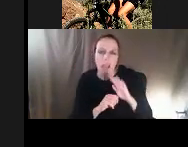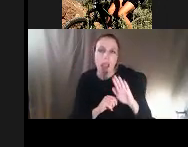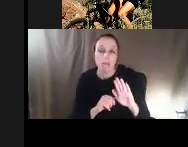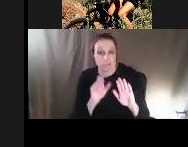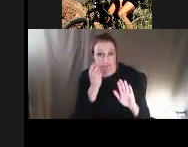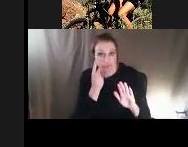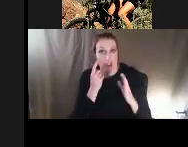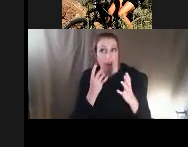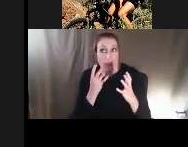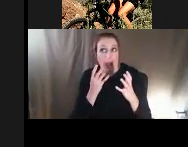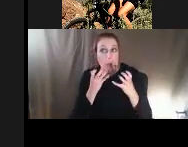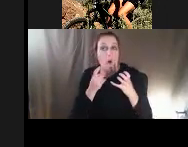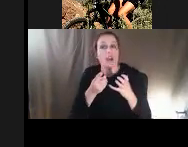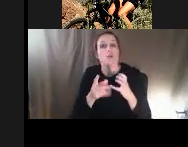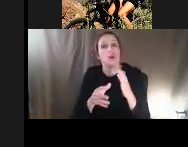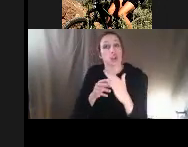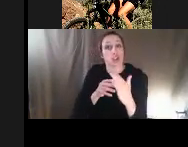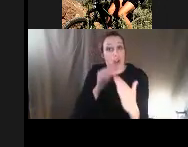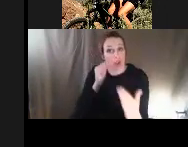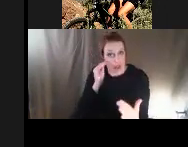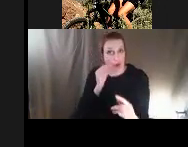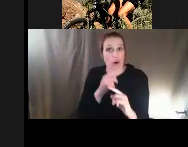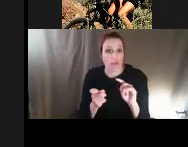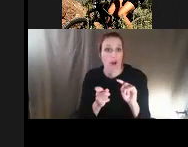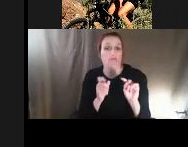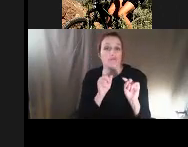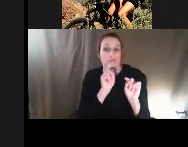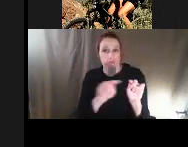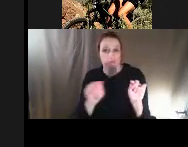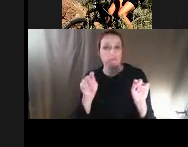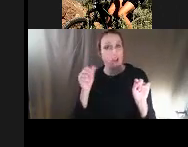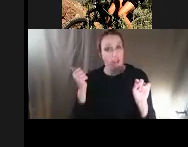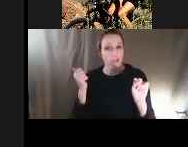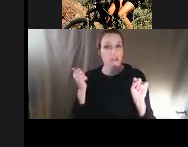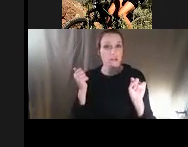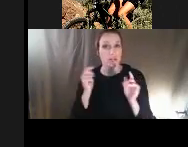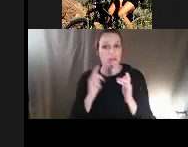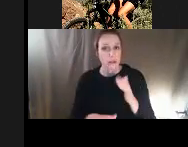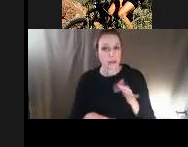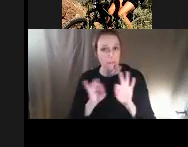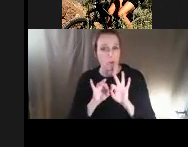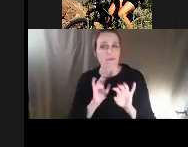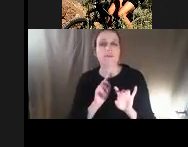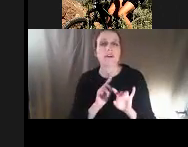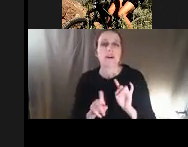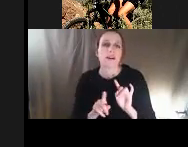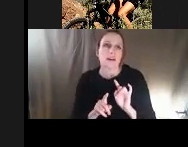person that you're serving, what is culturally important to know but some of those smaller things that everybody should have some